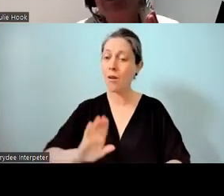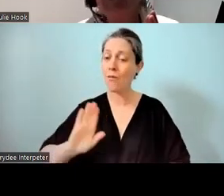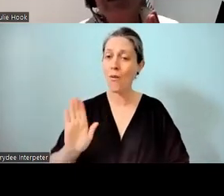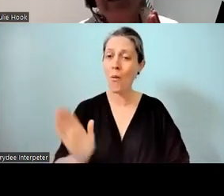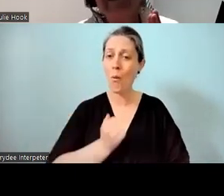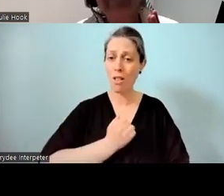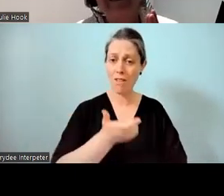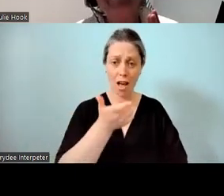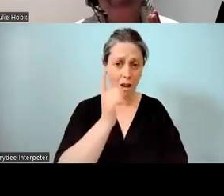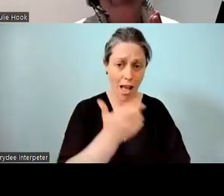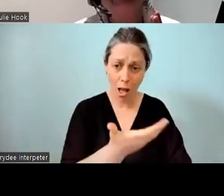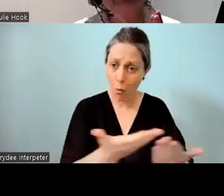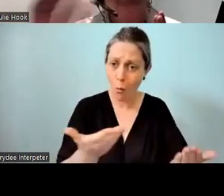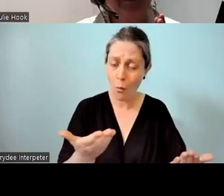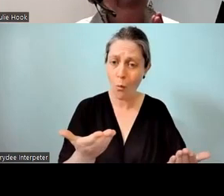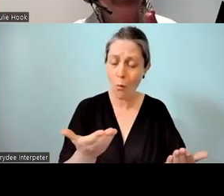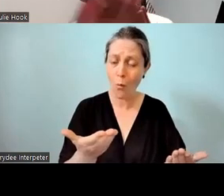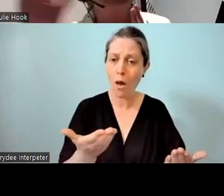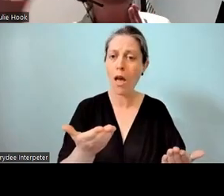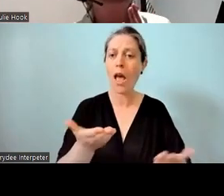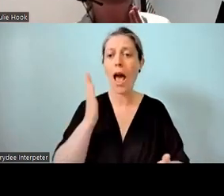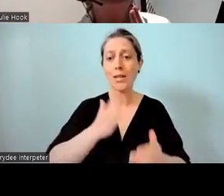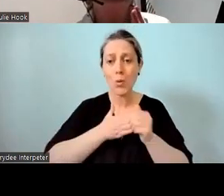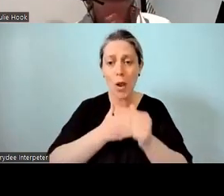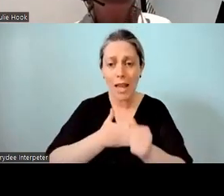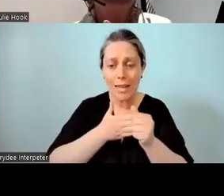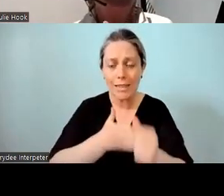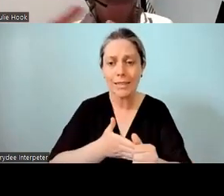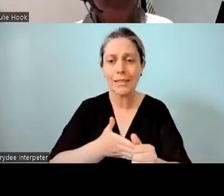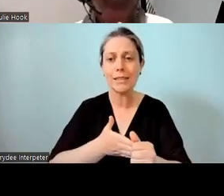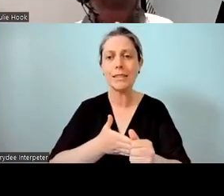kaiako, our school leaders, our kaiako, our whānau.